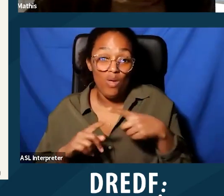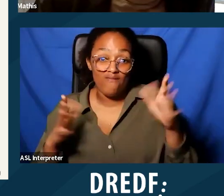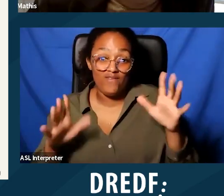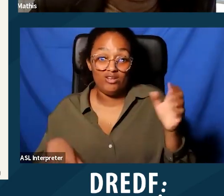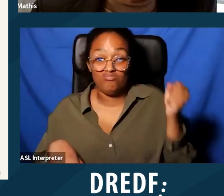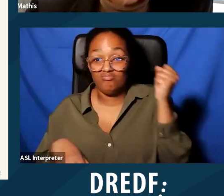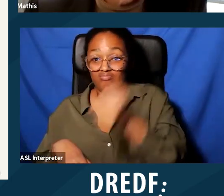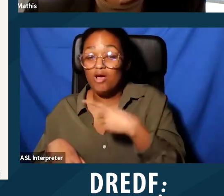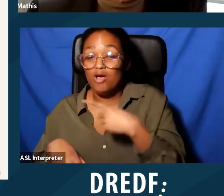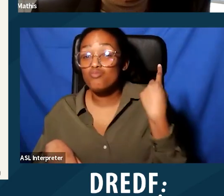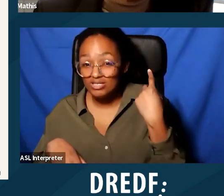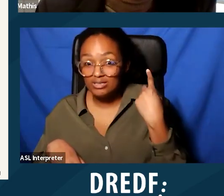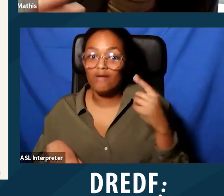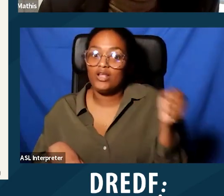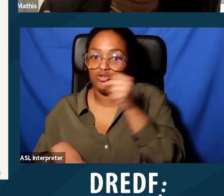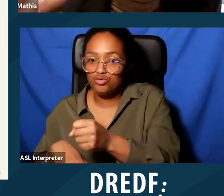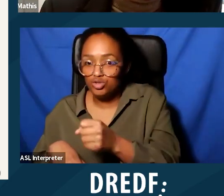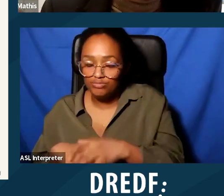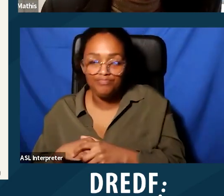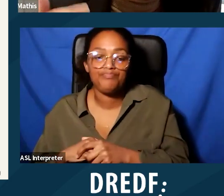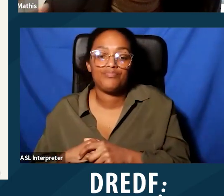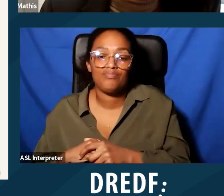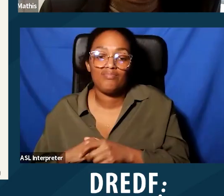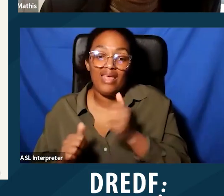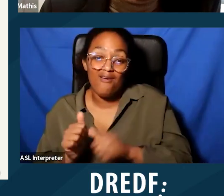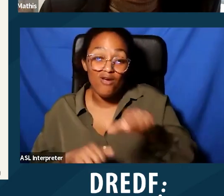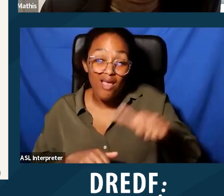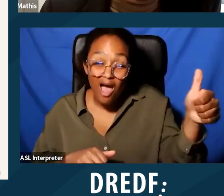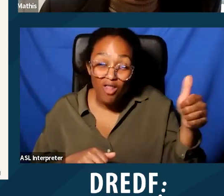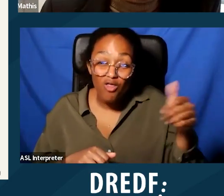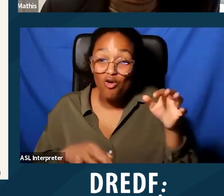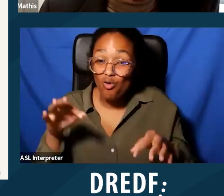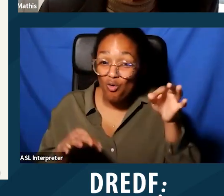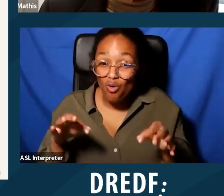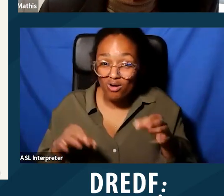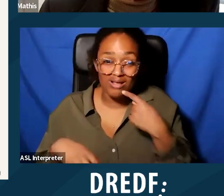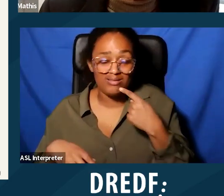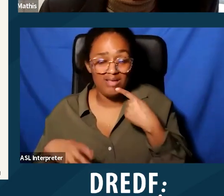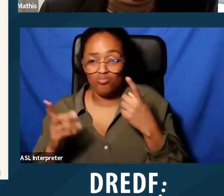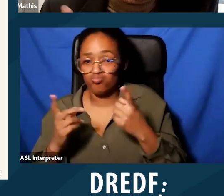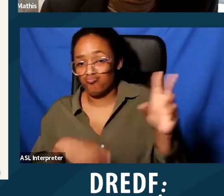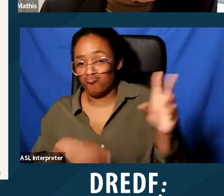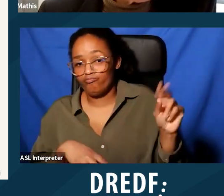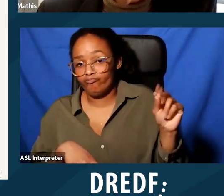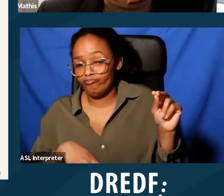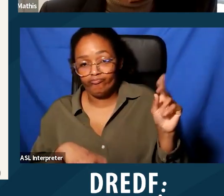allow people to sue when they have been placed at serious risk for institutionalization. Every